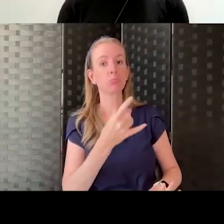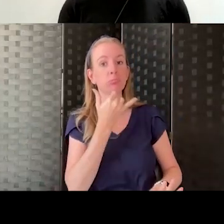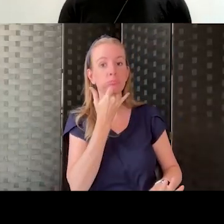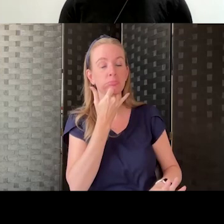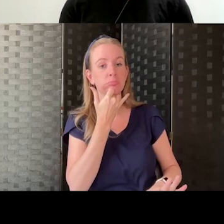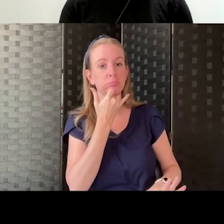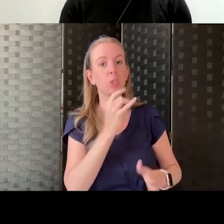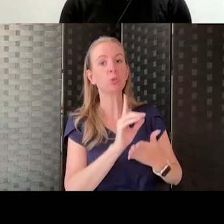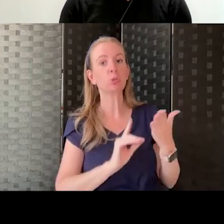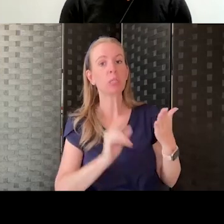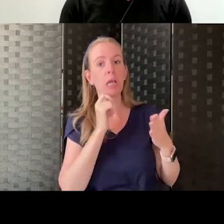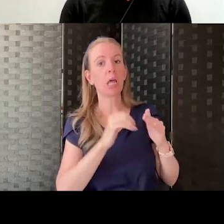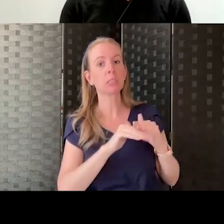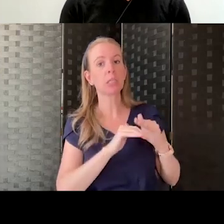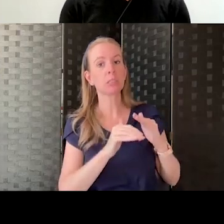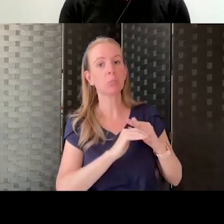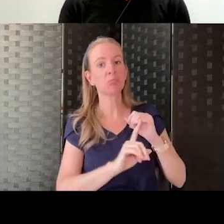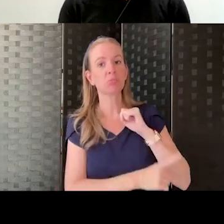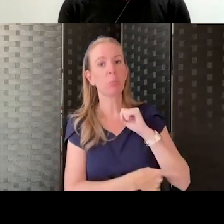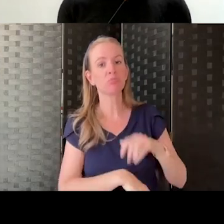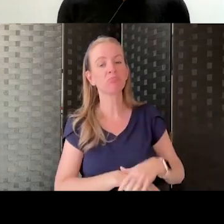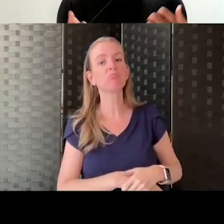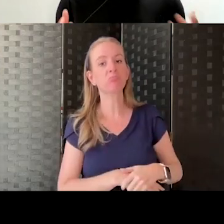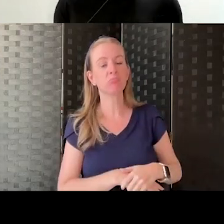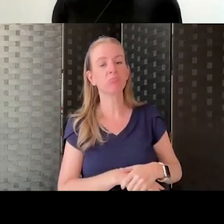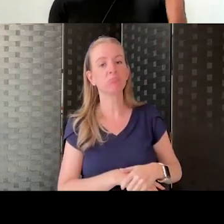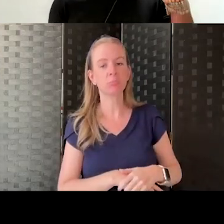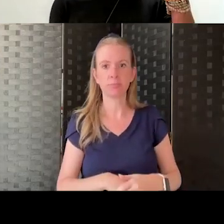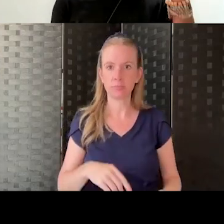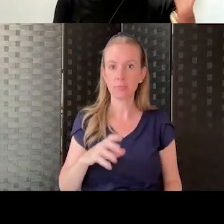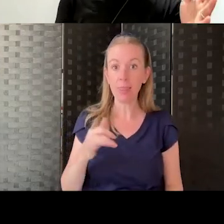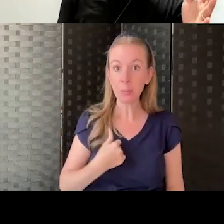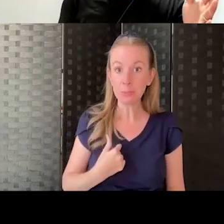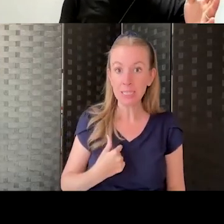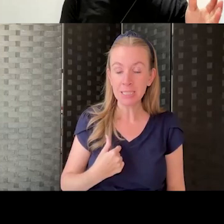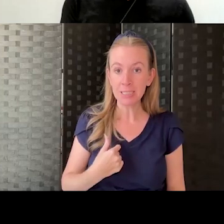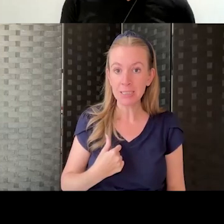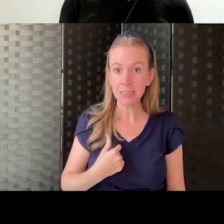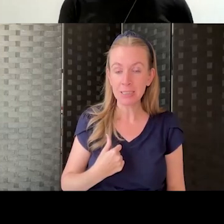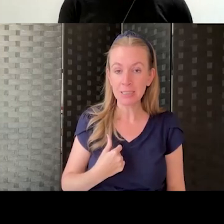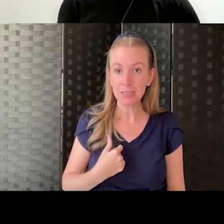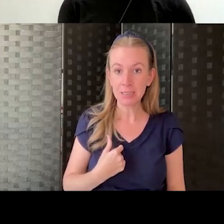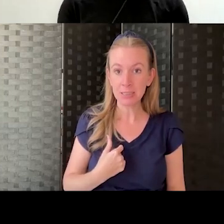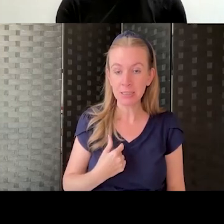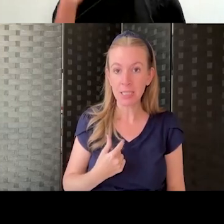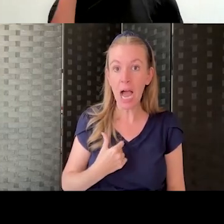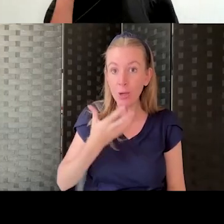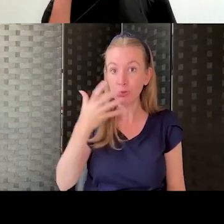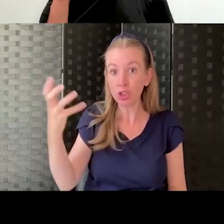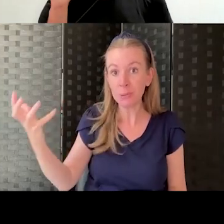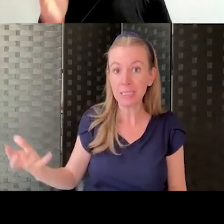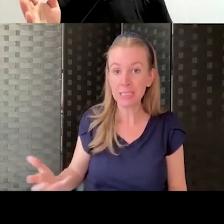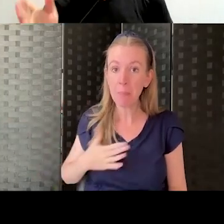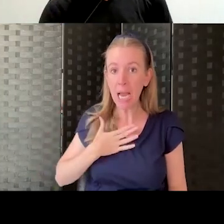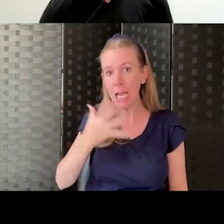your design is not accessible, it's trash. This was me, I was on that side. Now I'm the